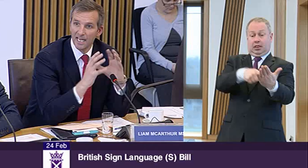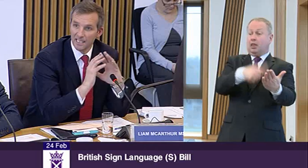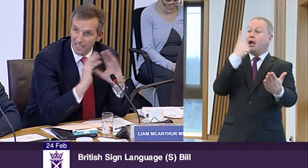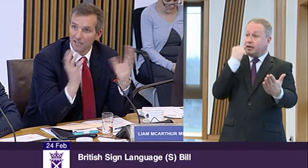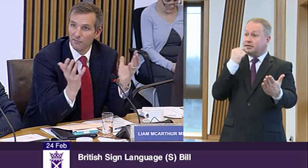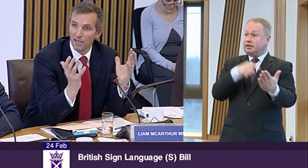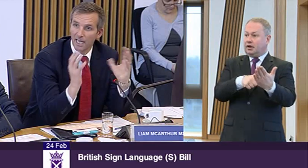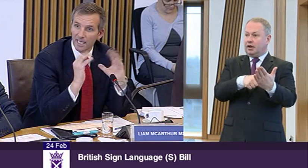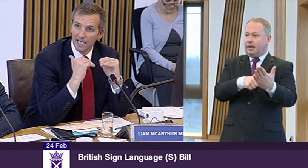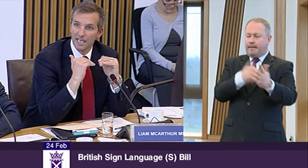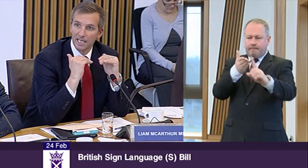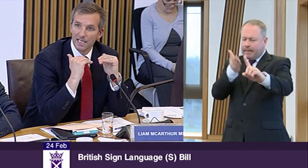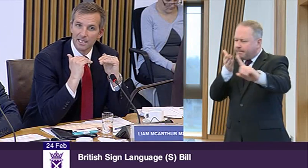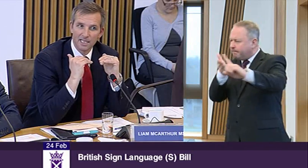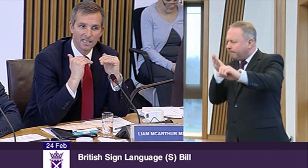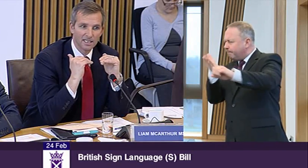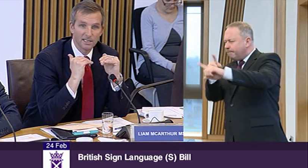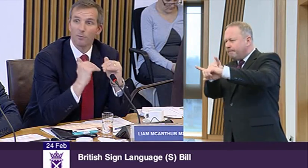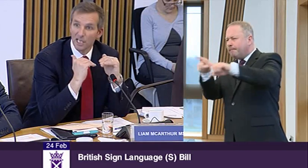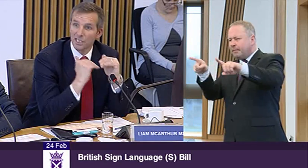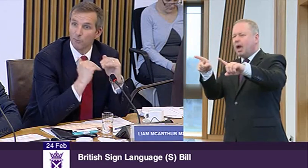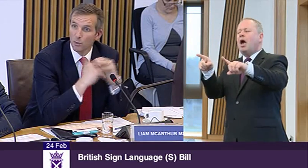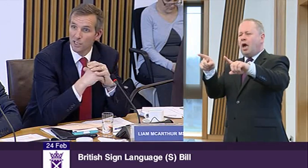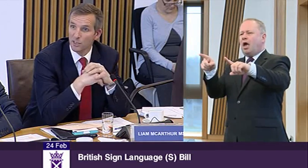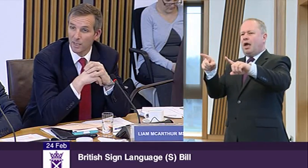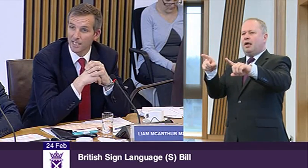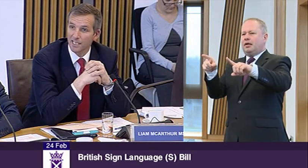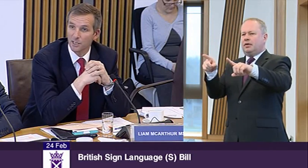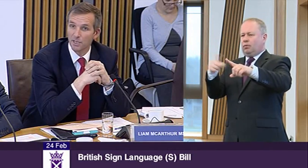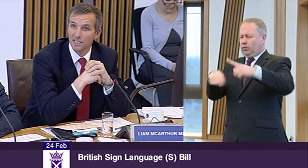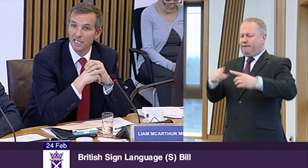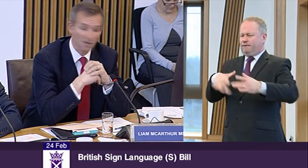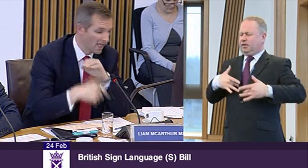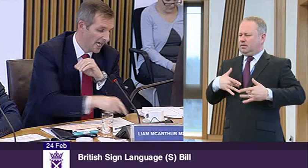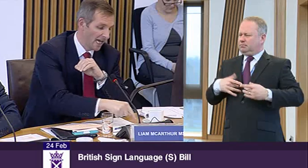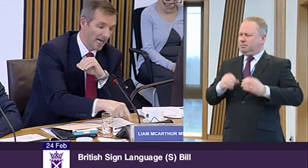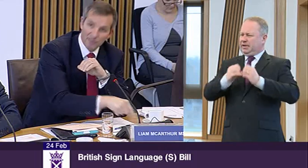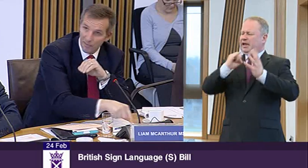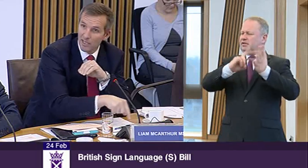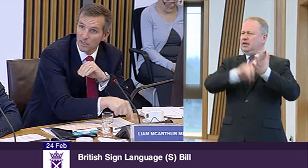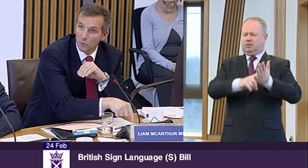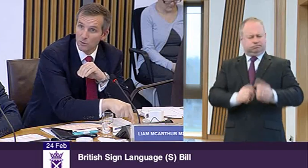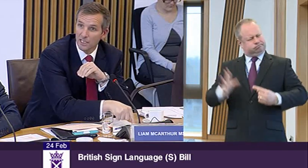offers an opportunity to identify and symbolise the importance that we attach to BSL. Then,